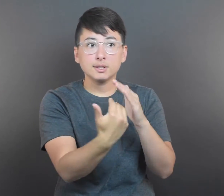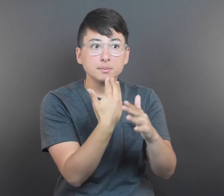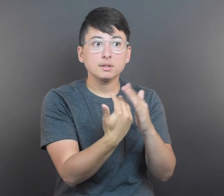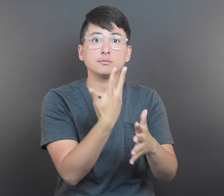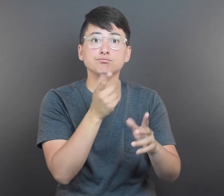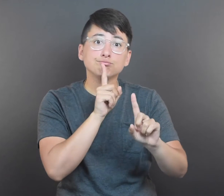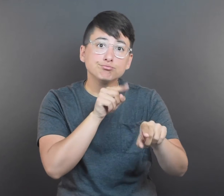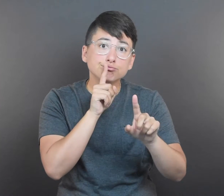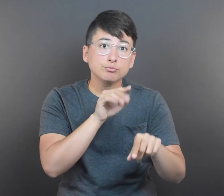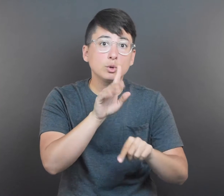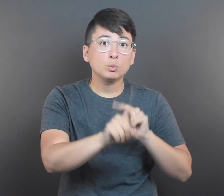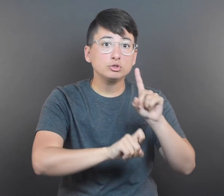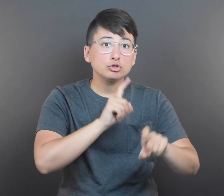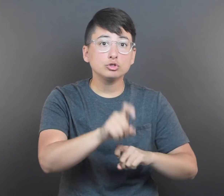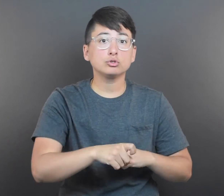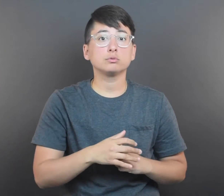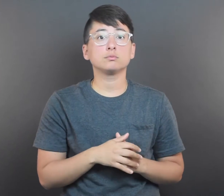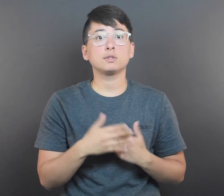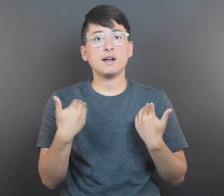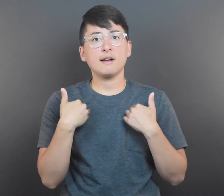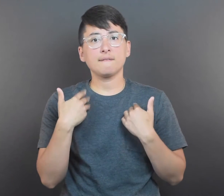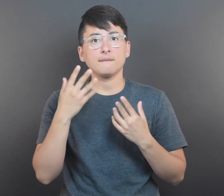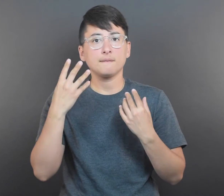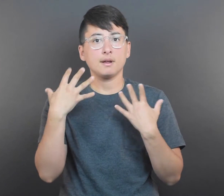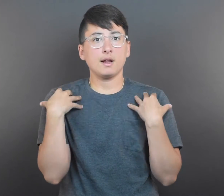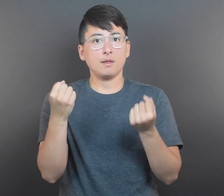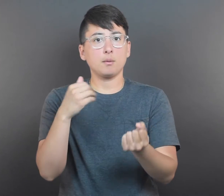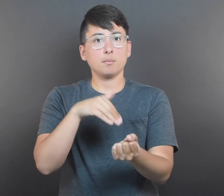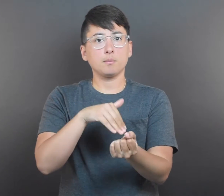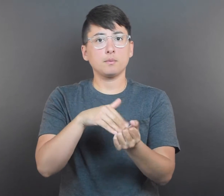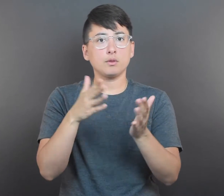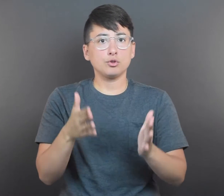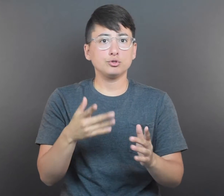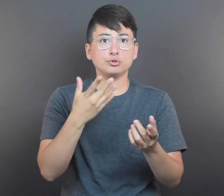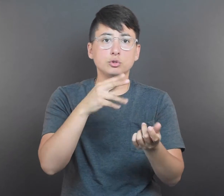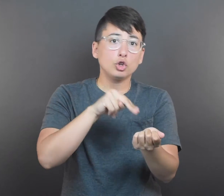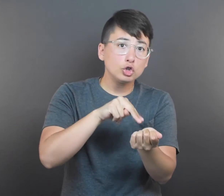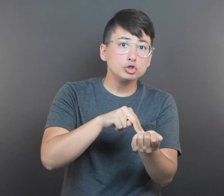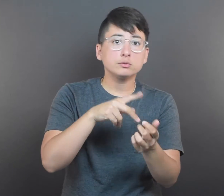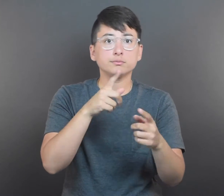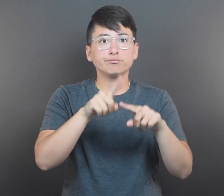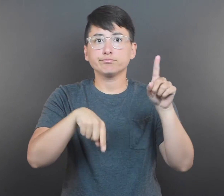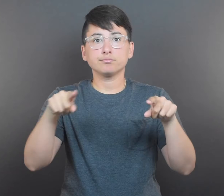"and help them understand — if they had questions about the vaccines," said Guled.